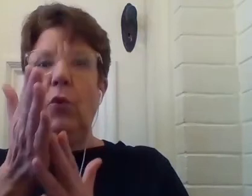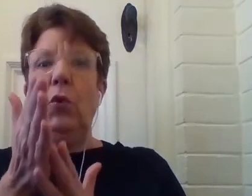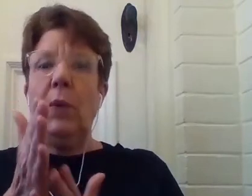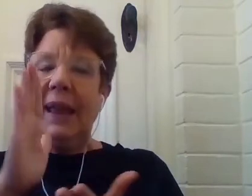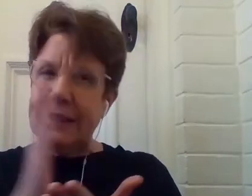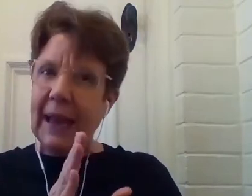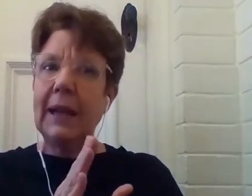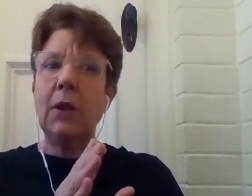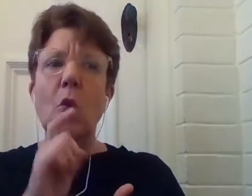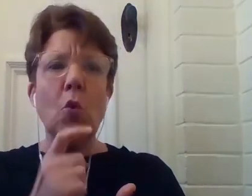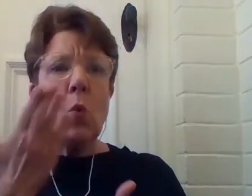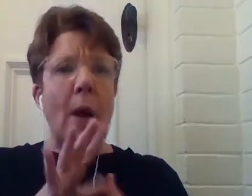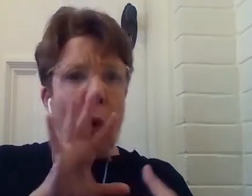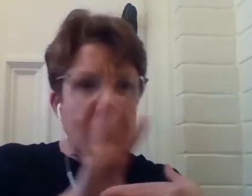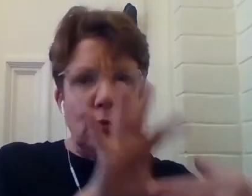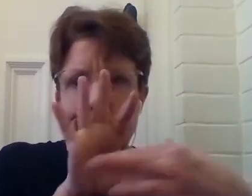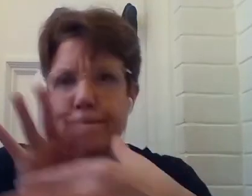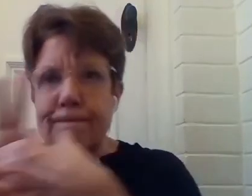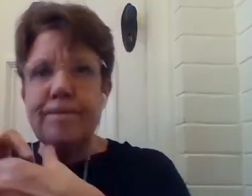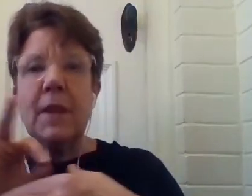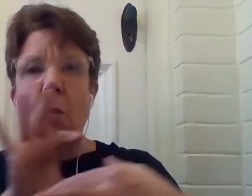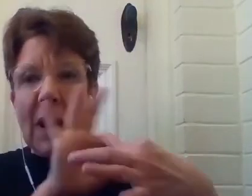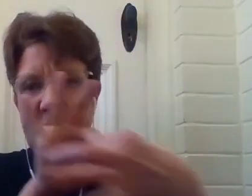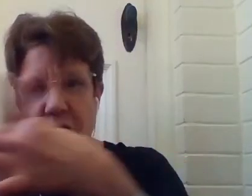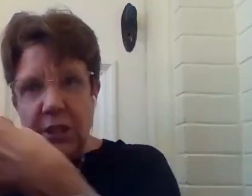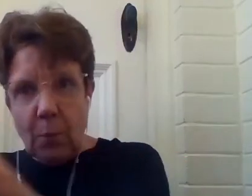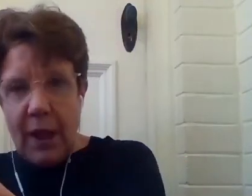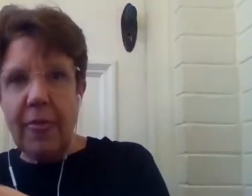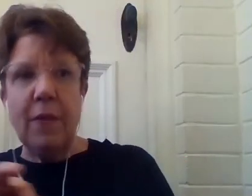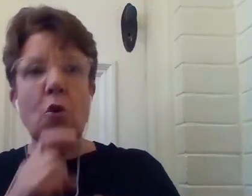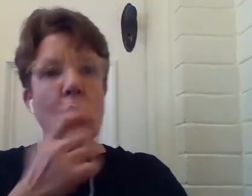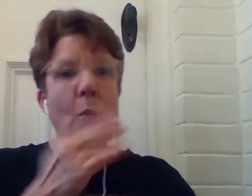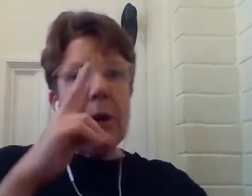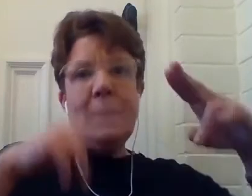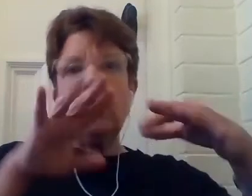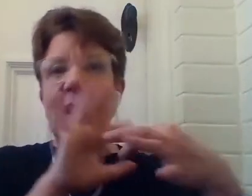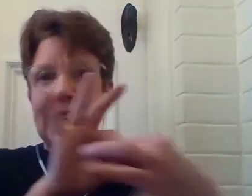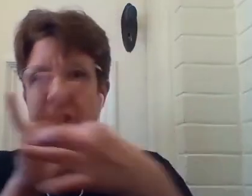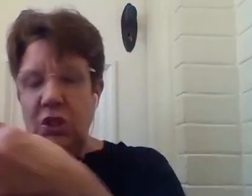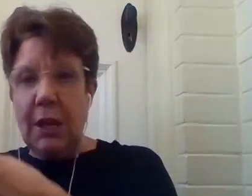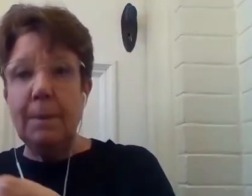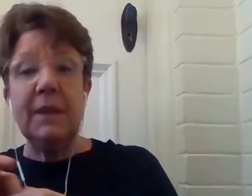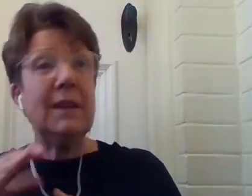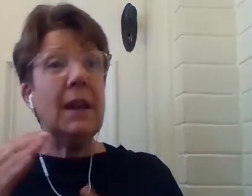that I'm building a relationship with. Am I building a relationship with every single person who has money in their pocket or every